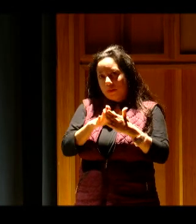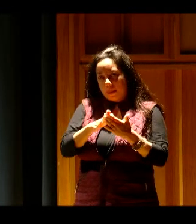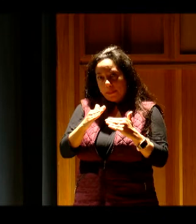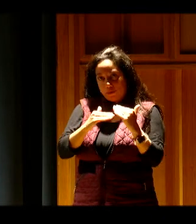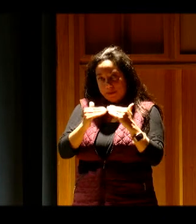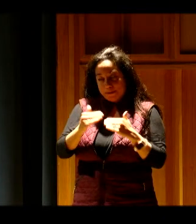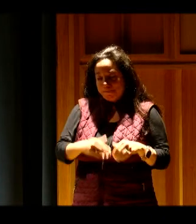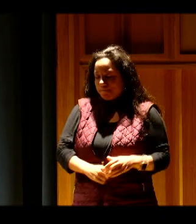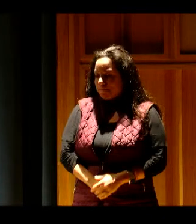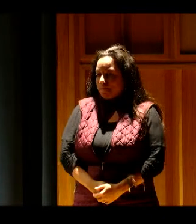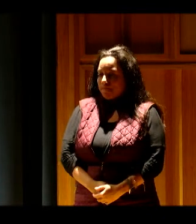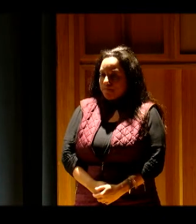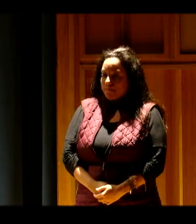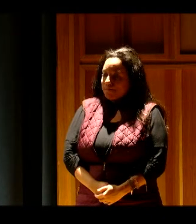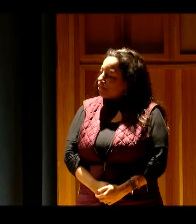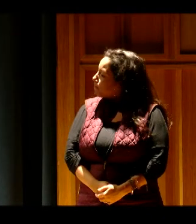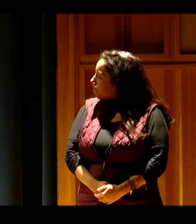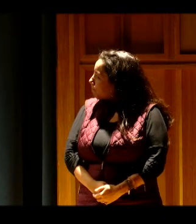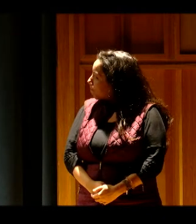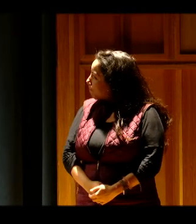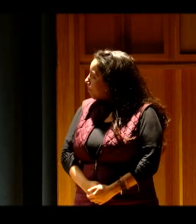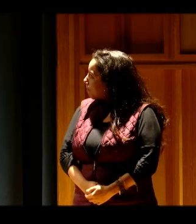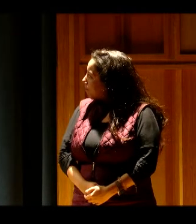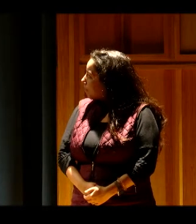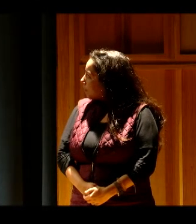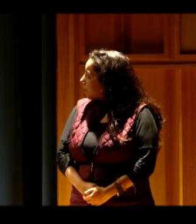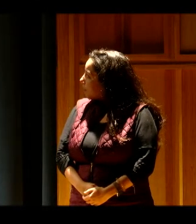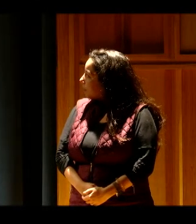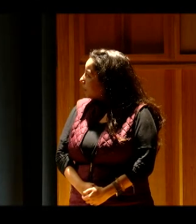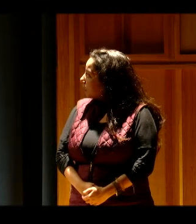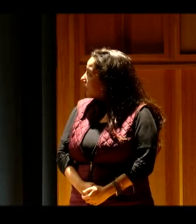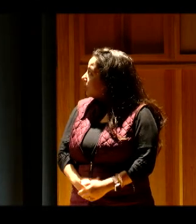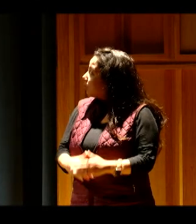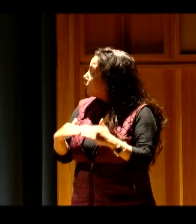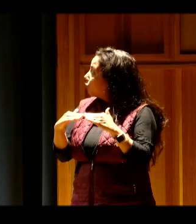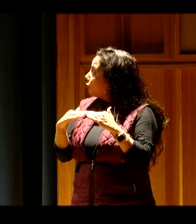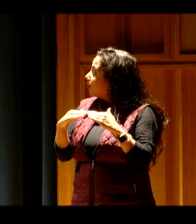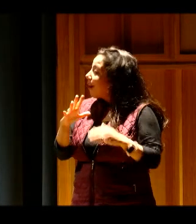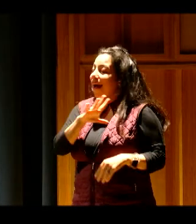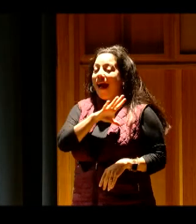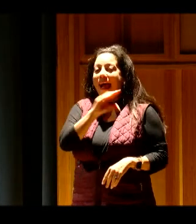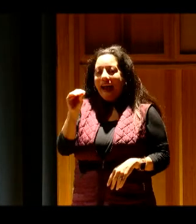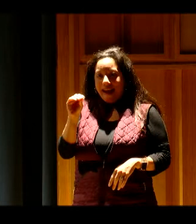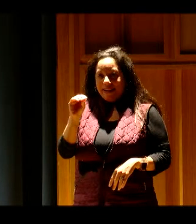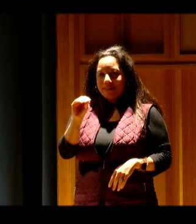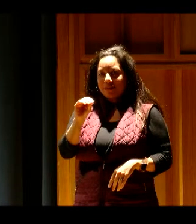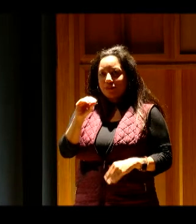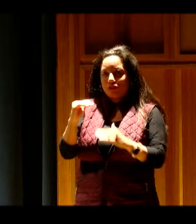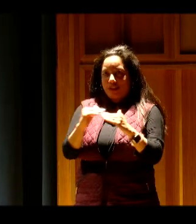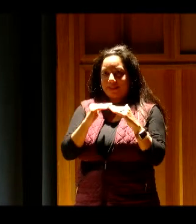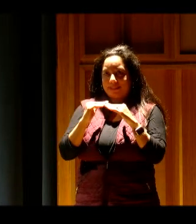And justice, they also create spaces for climate justice in a different way.